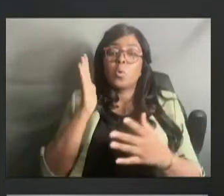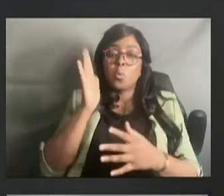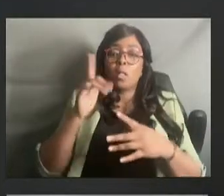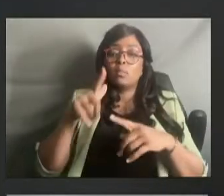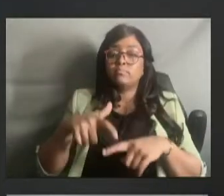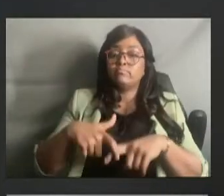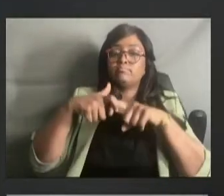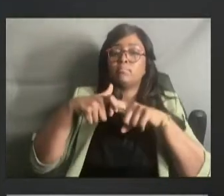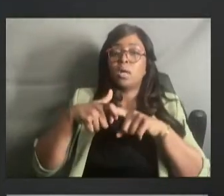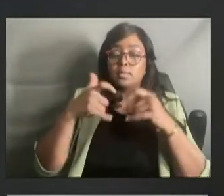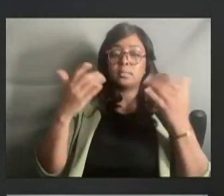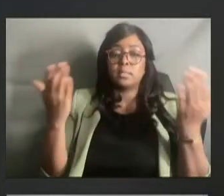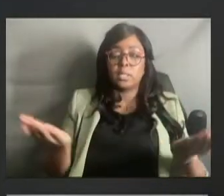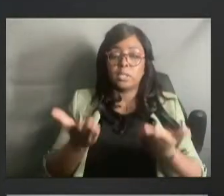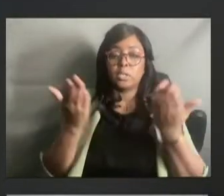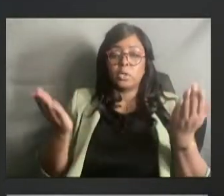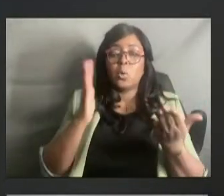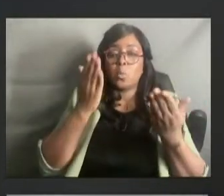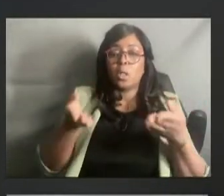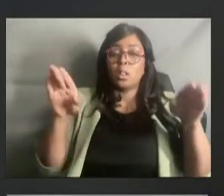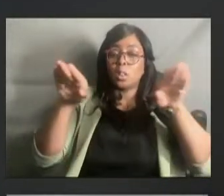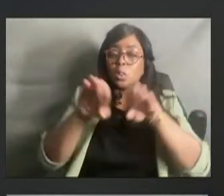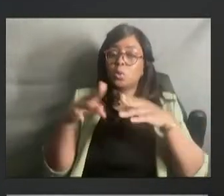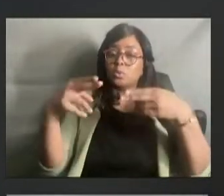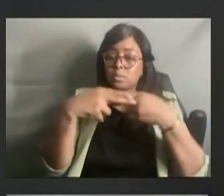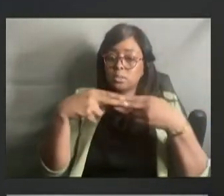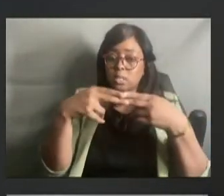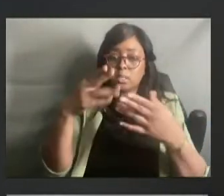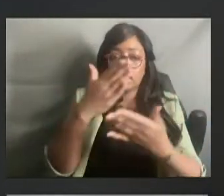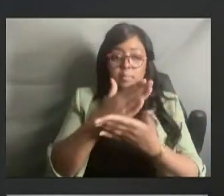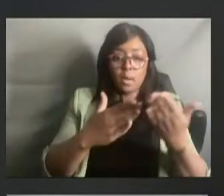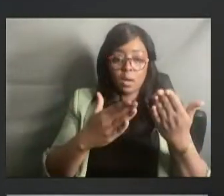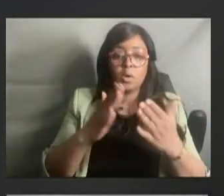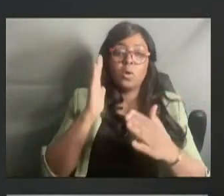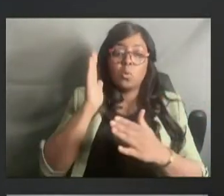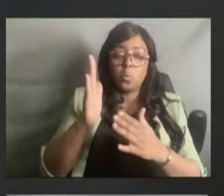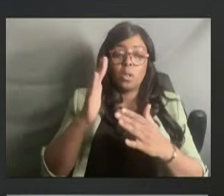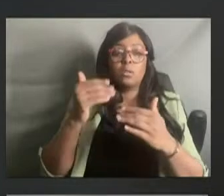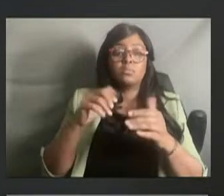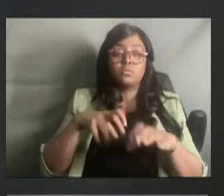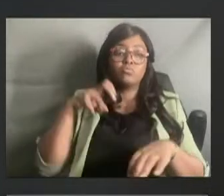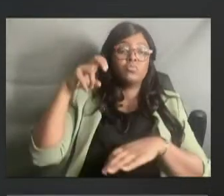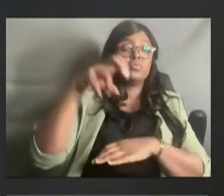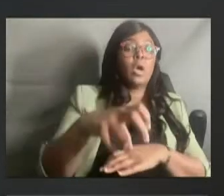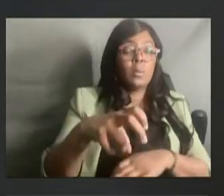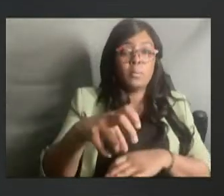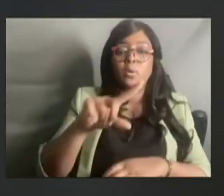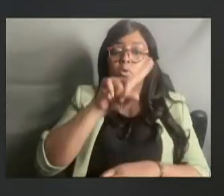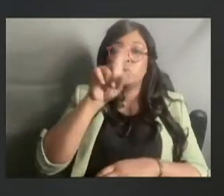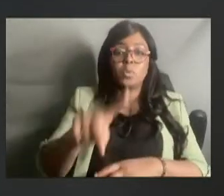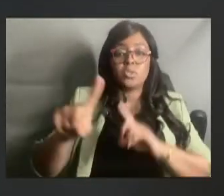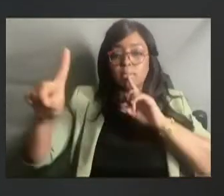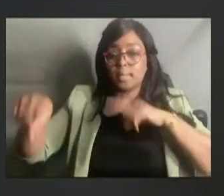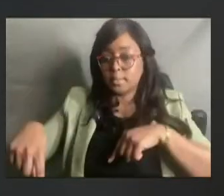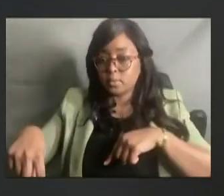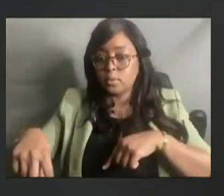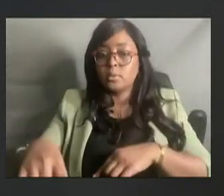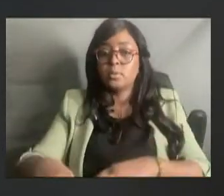Next slide please. So with that we're going to pause here. And we're going to close out the